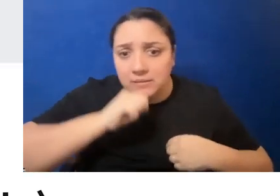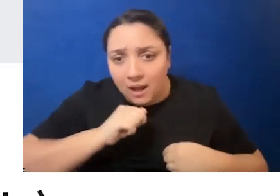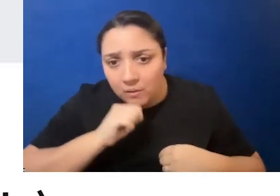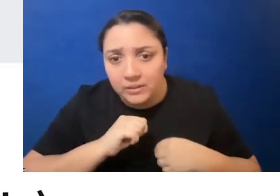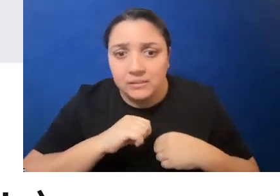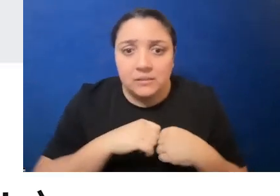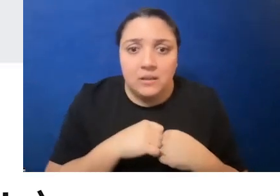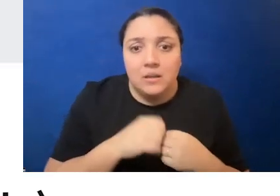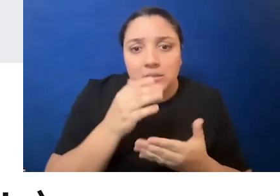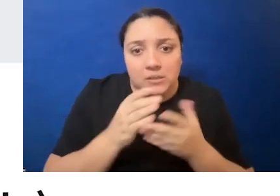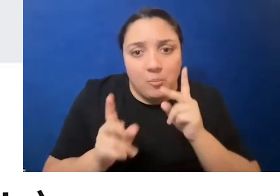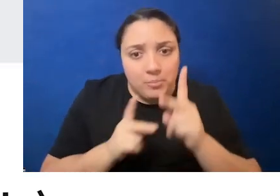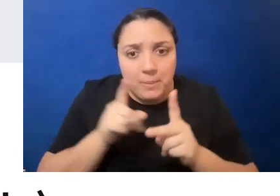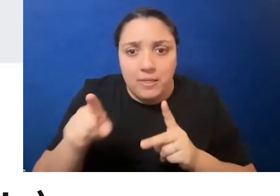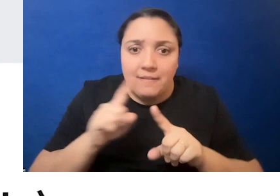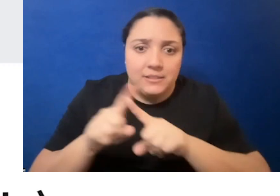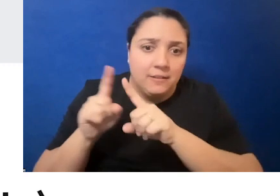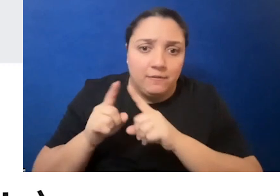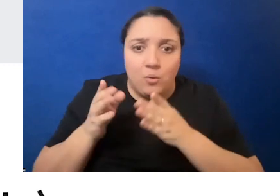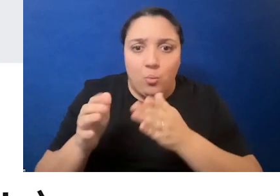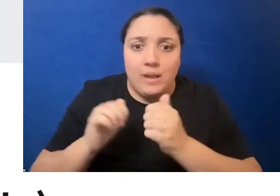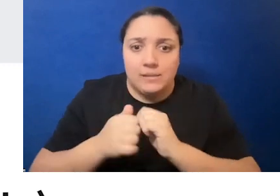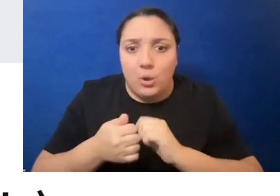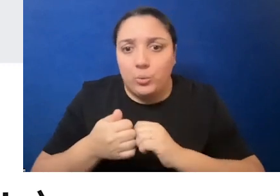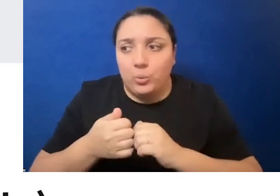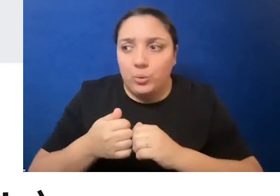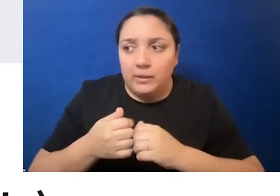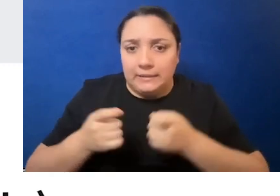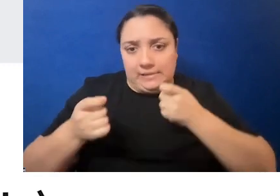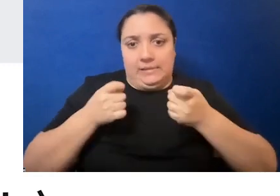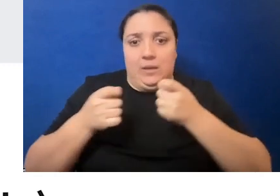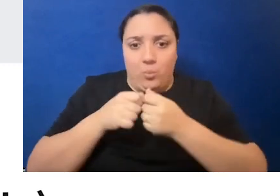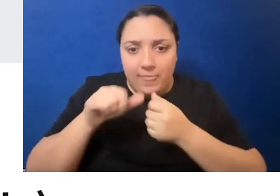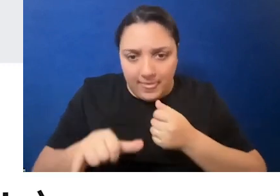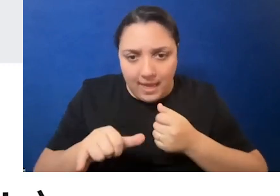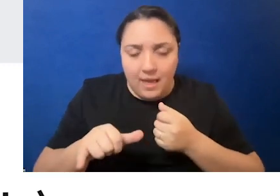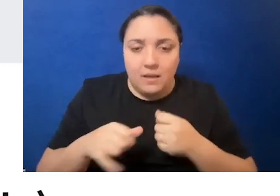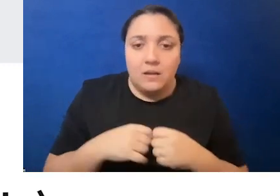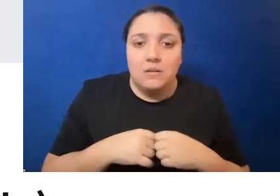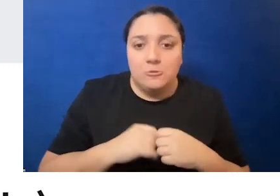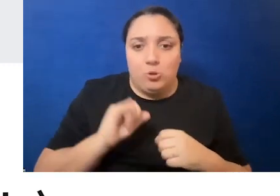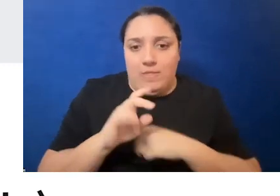THEIR KIDS ABOUT LOOK ACCEPTANCE, TOLERANCE, SOME PEOPLE HAVE DIFFERENT WAYS OF DEALING WITH THINGS.